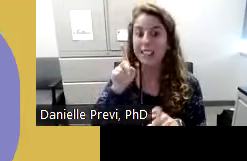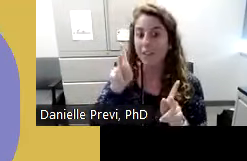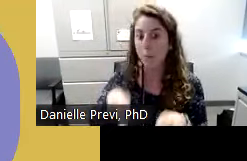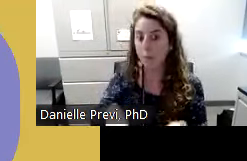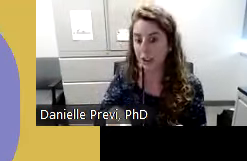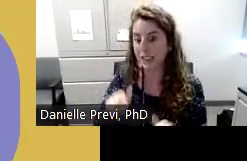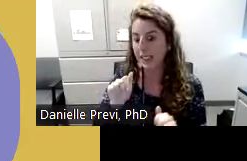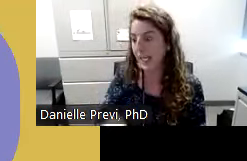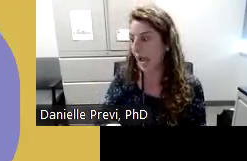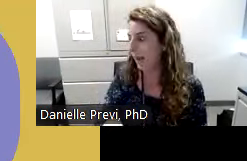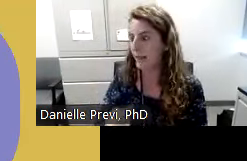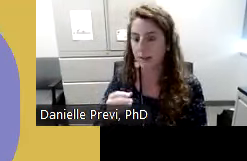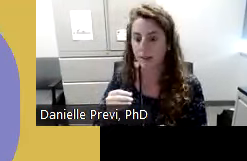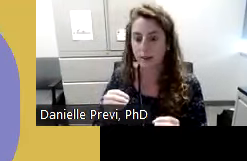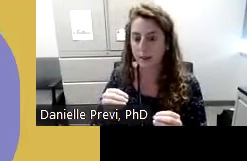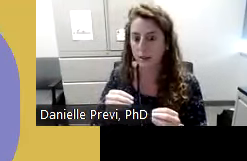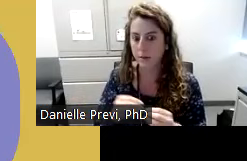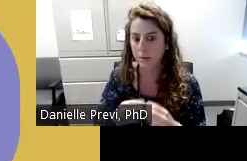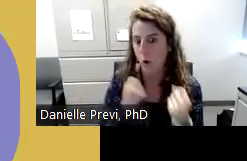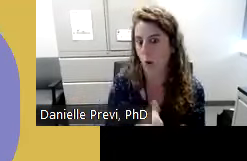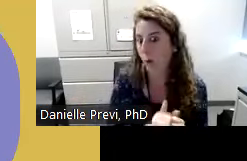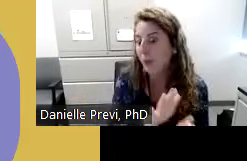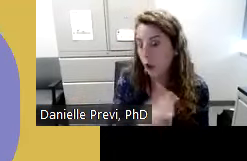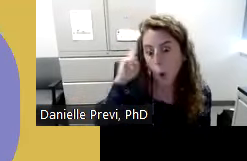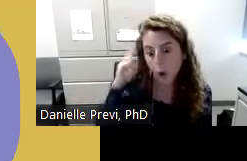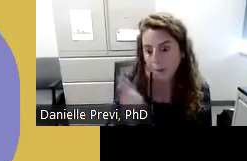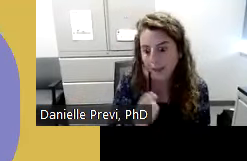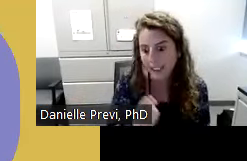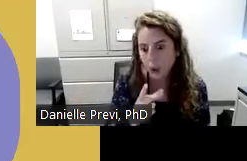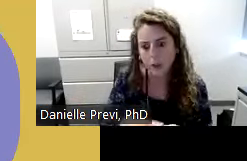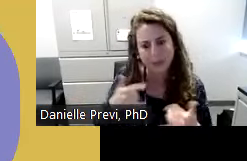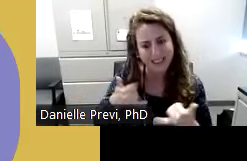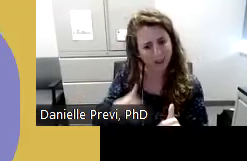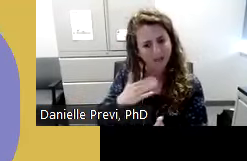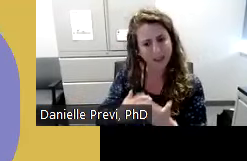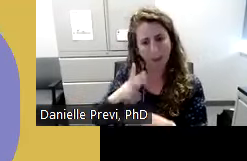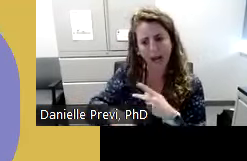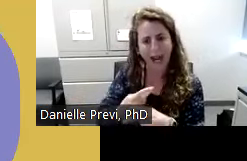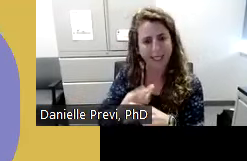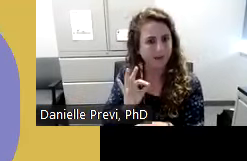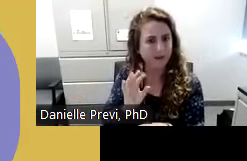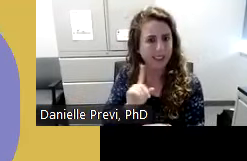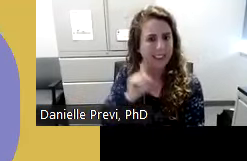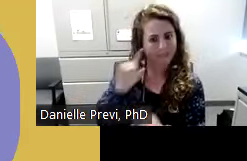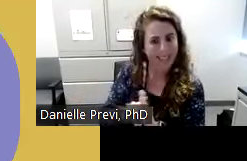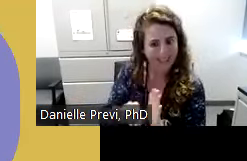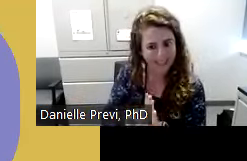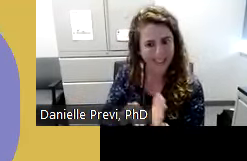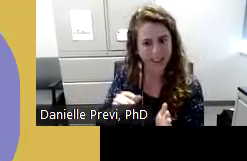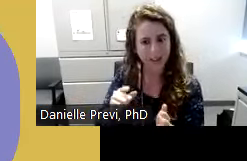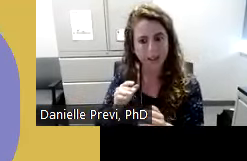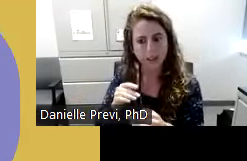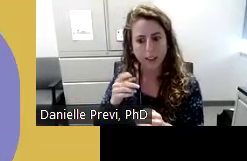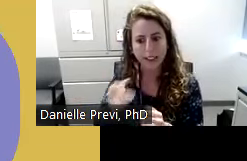need to consider. A deaf person can also be more strongly affiliated as a cochlear implant user but